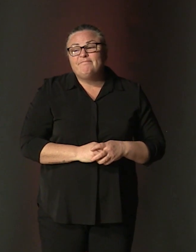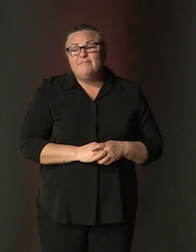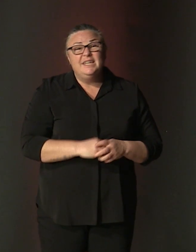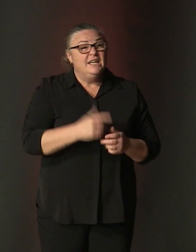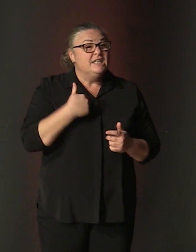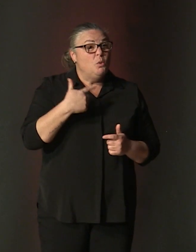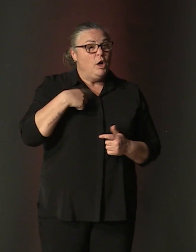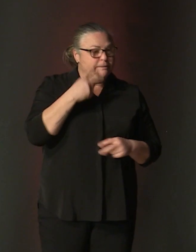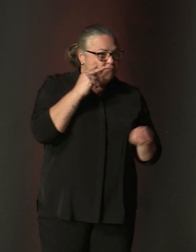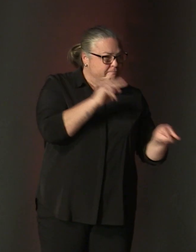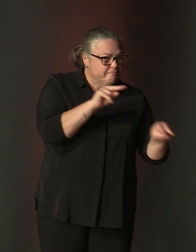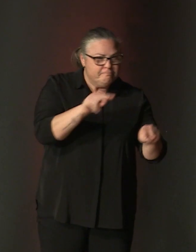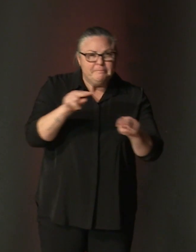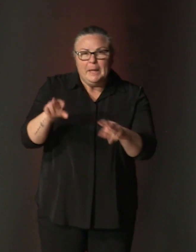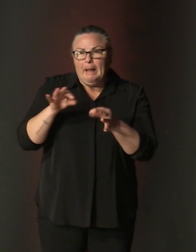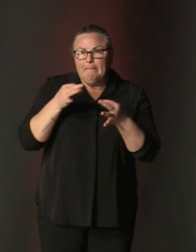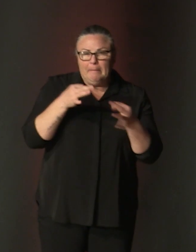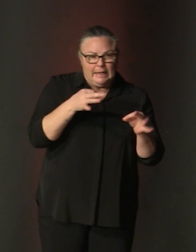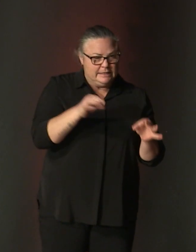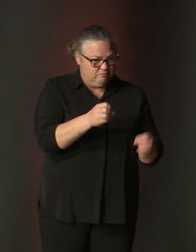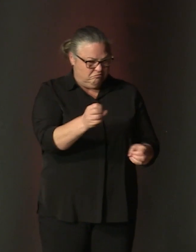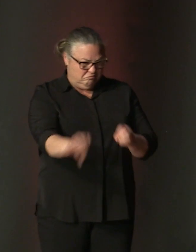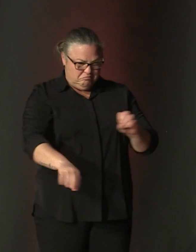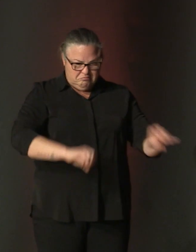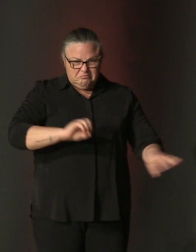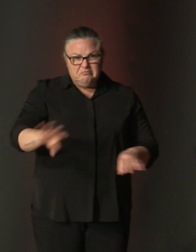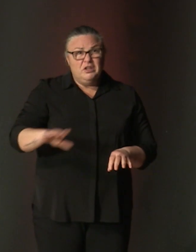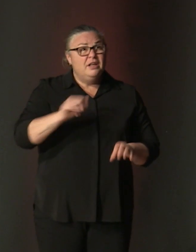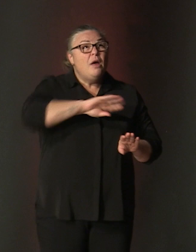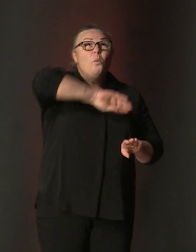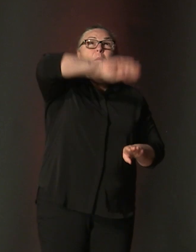These so-called microplastics are only a few millimeters in size,